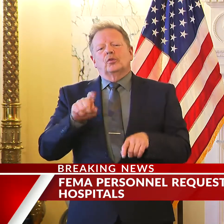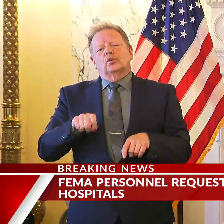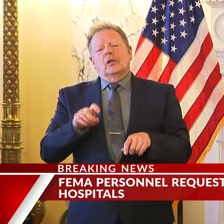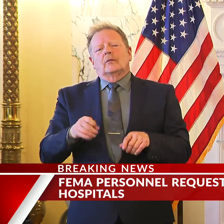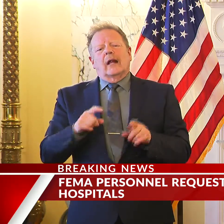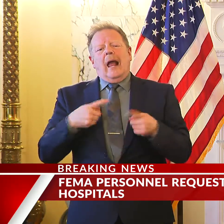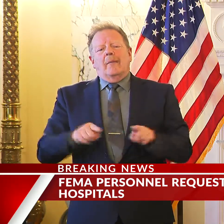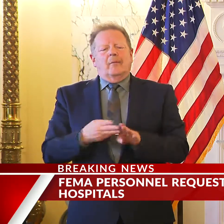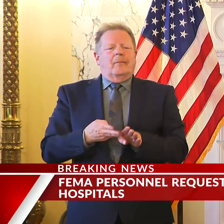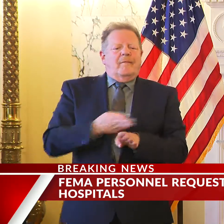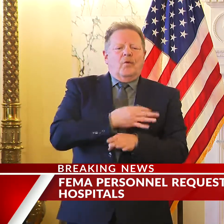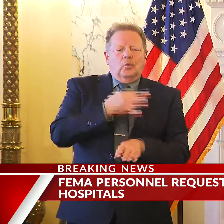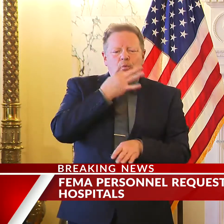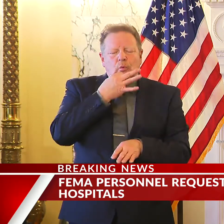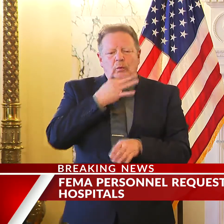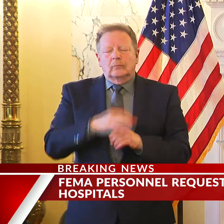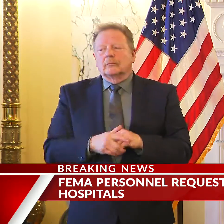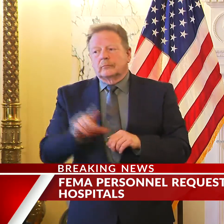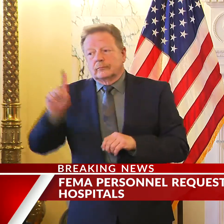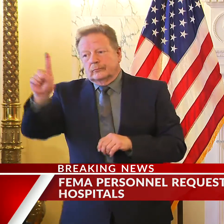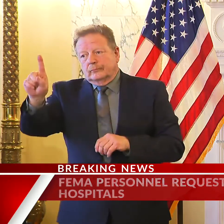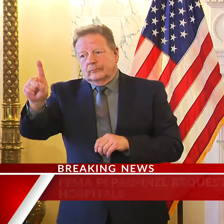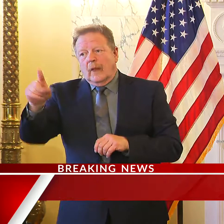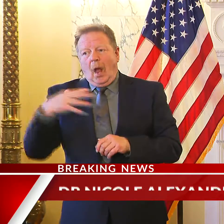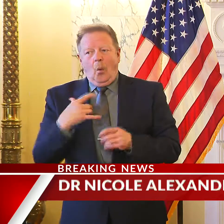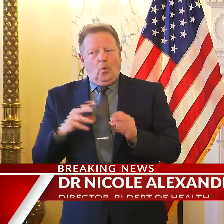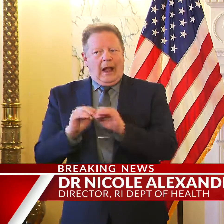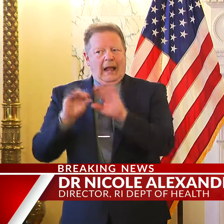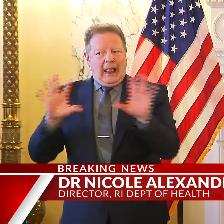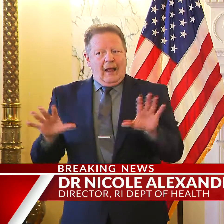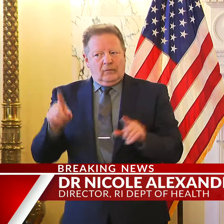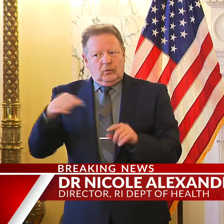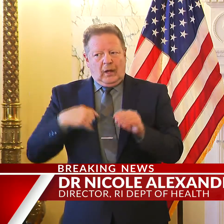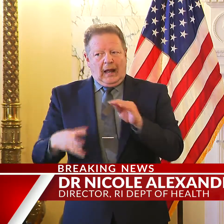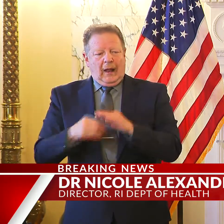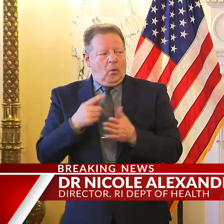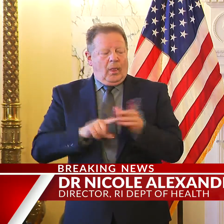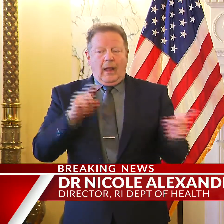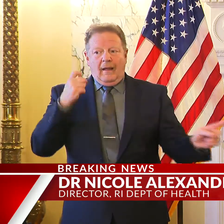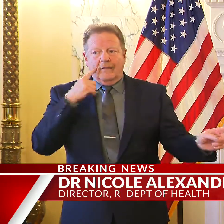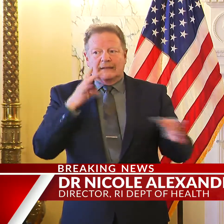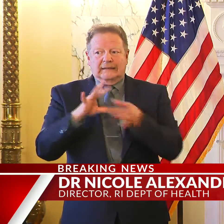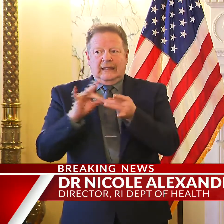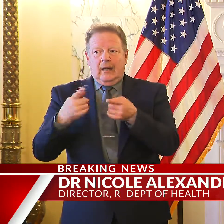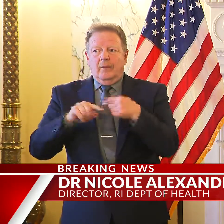TEAM TO MOVE FASTER ON SOME OF SATISFIED WITH THESE ACTIONS AND THE TIMING OR SHOULD HAVE